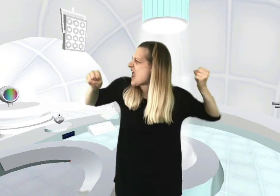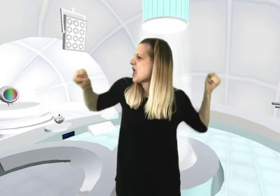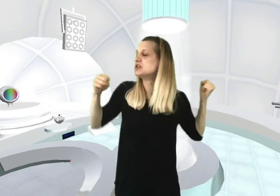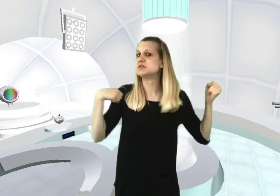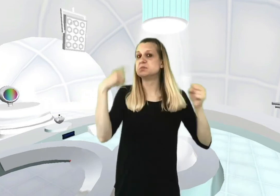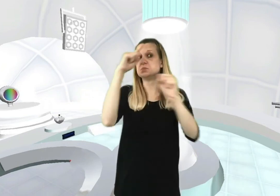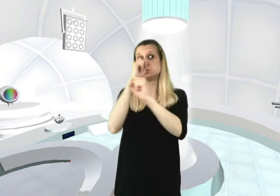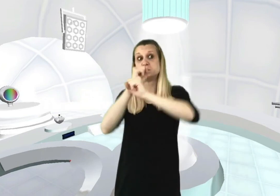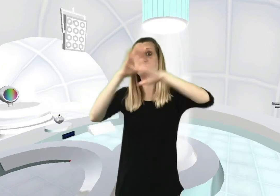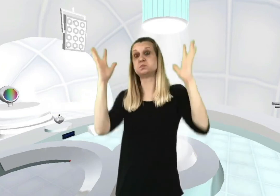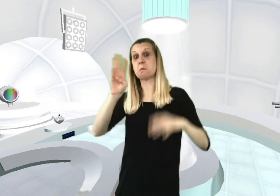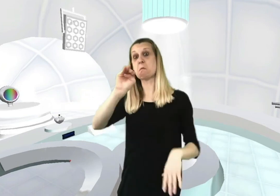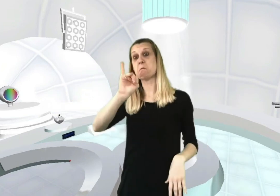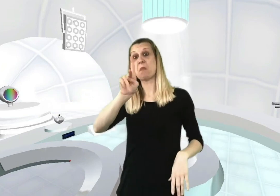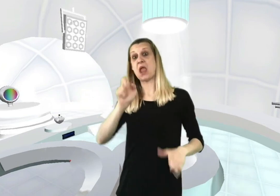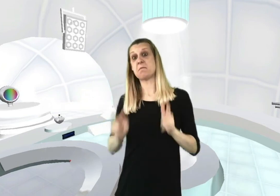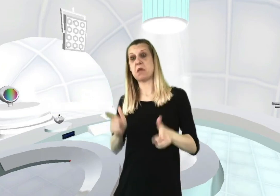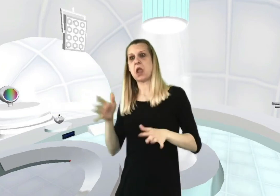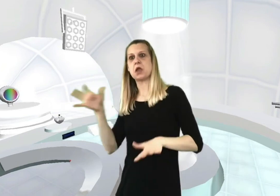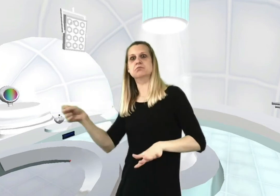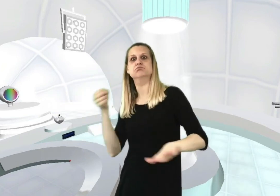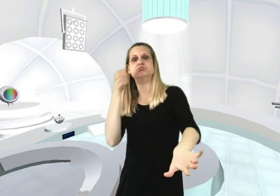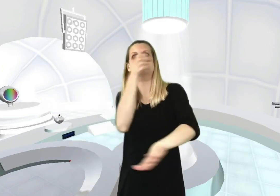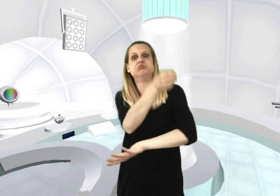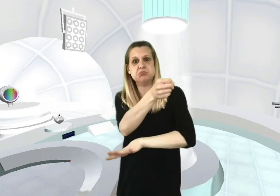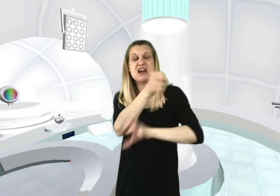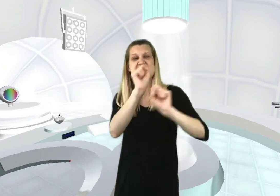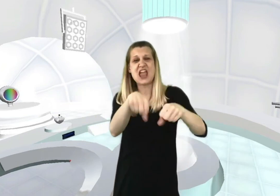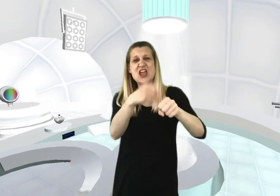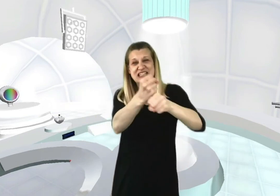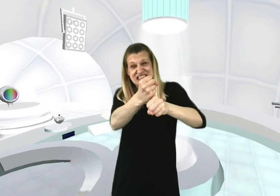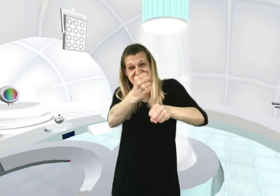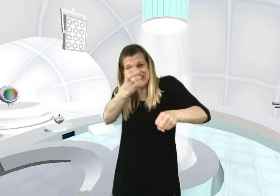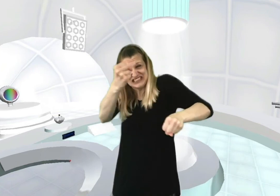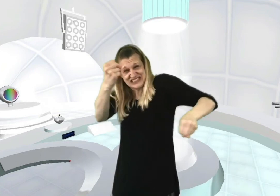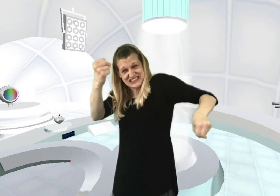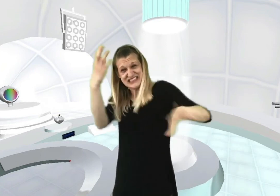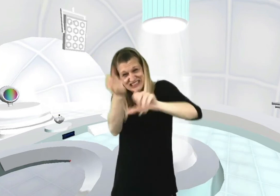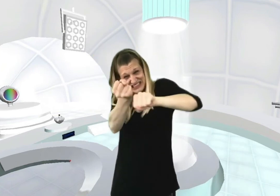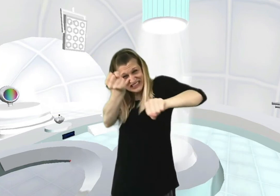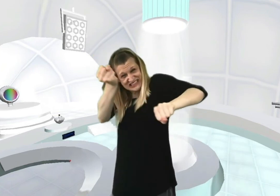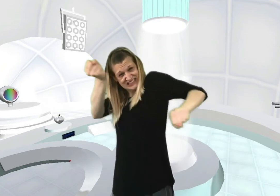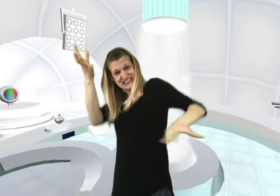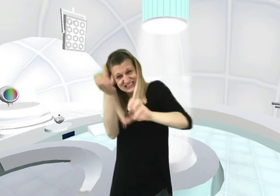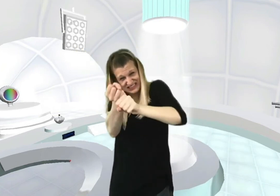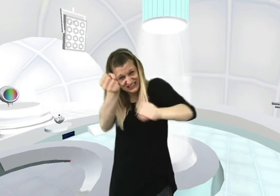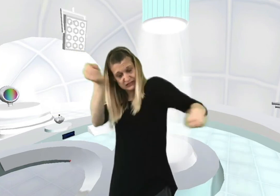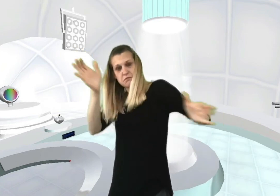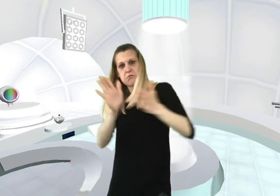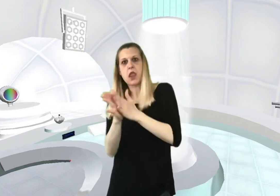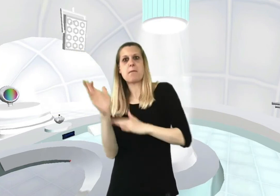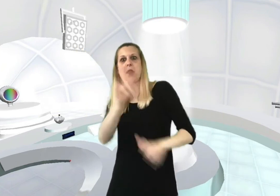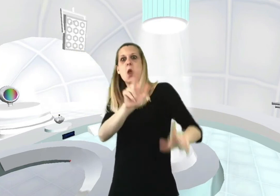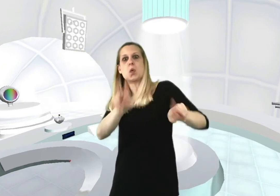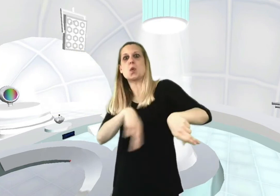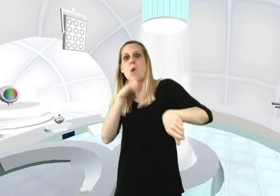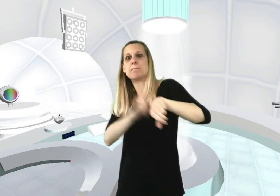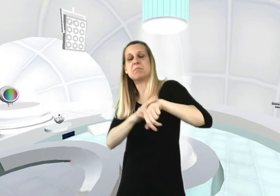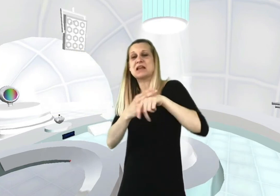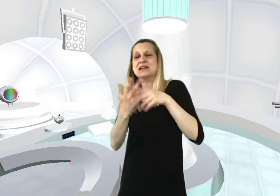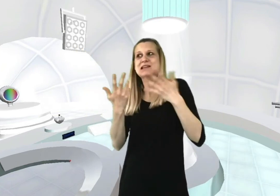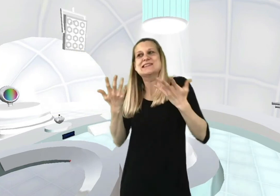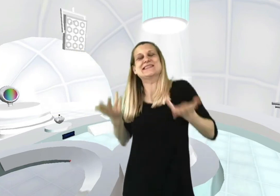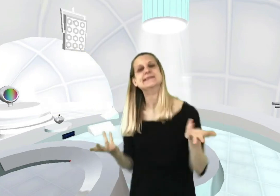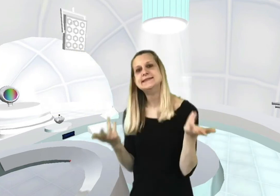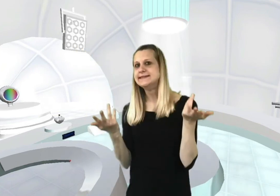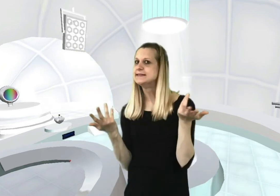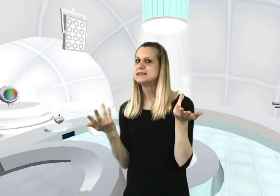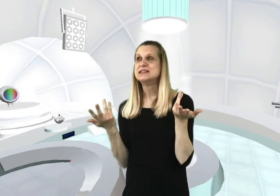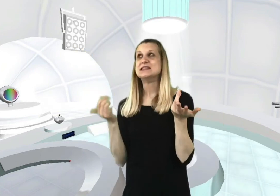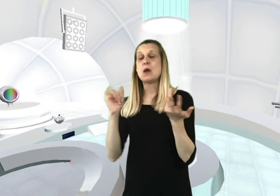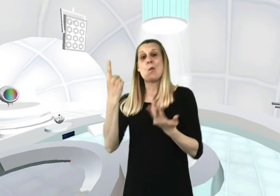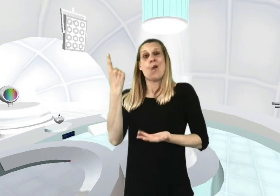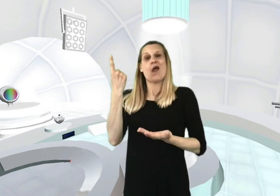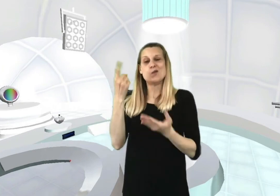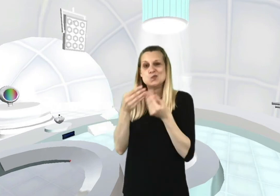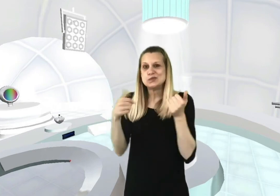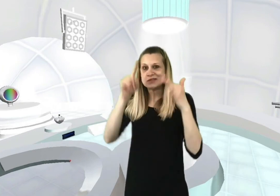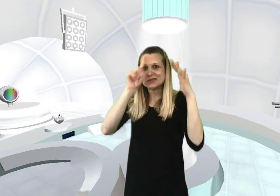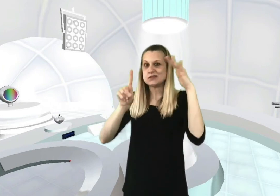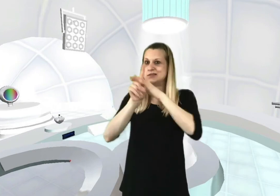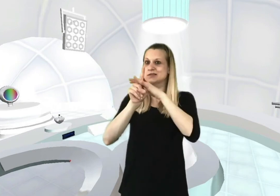Maybe that will bring him back to what he was."